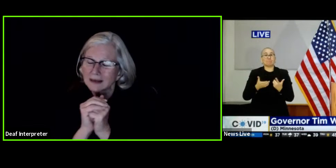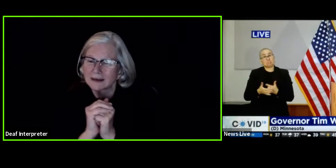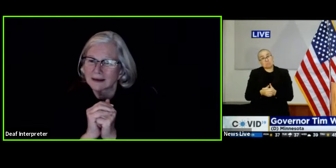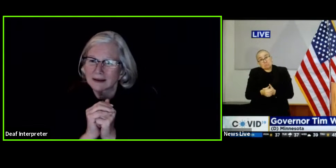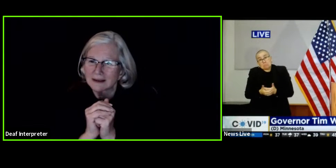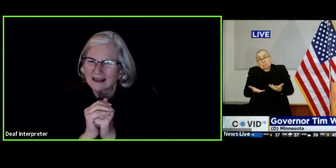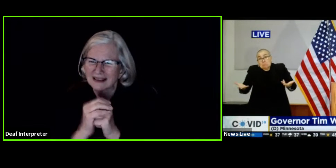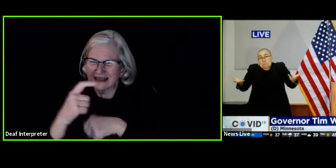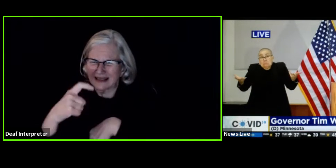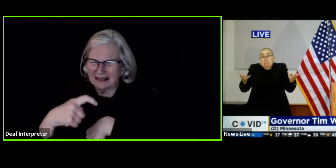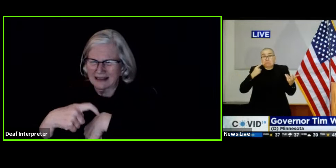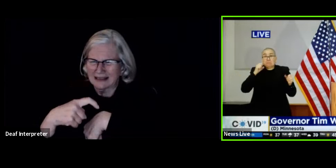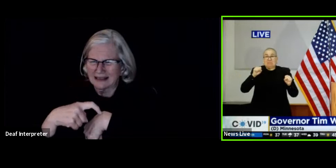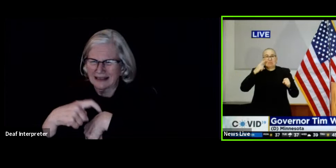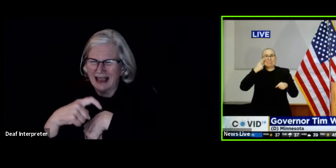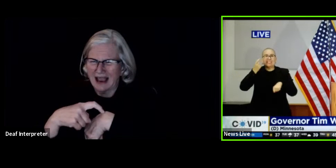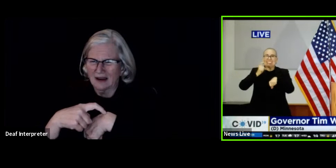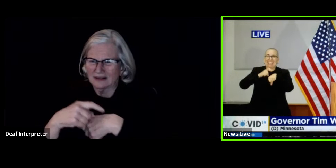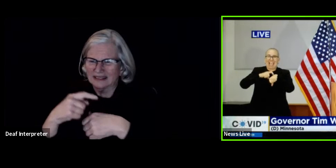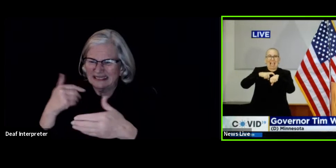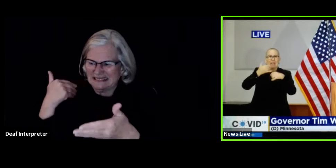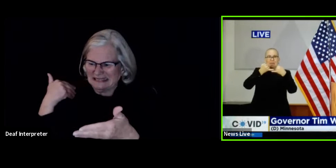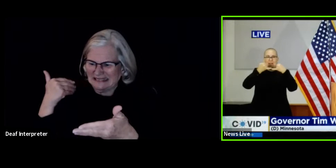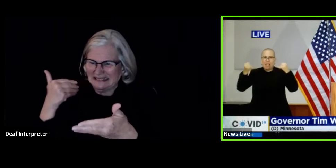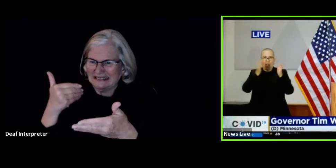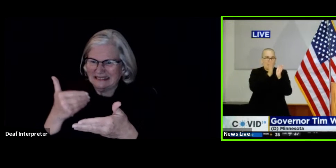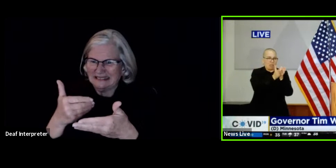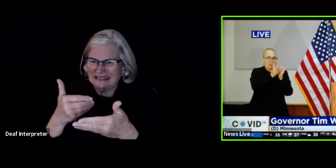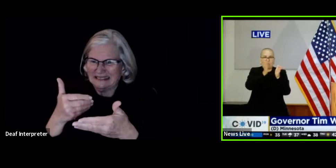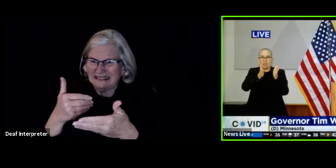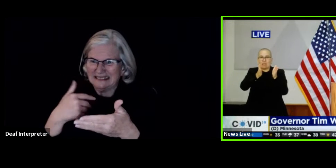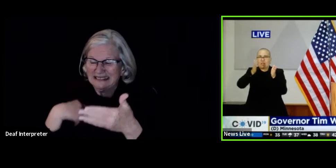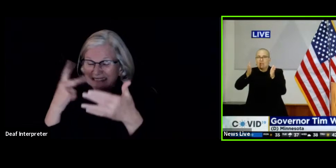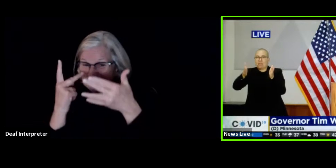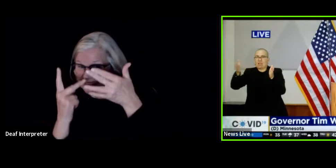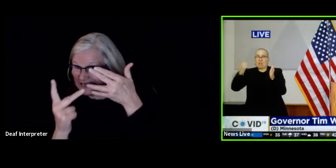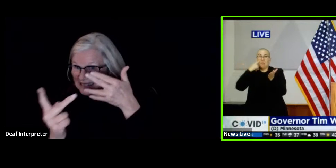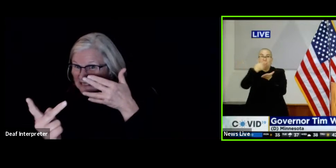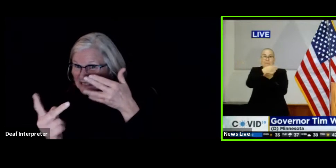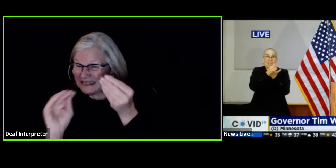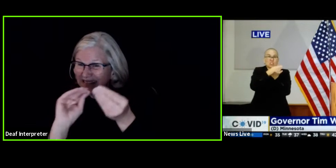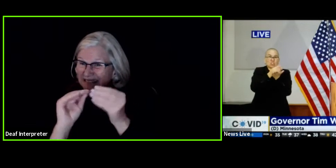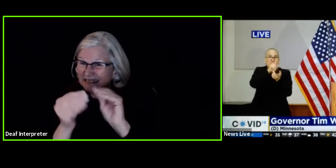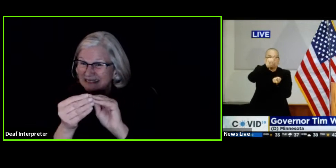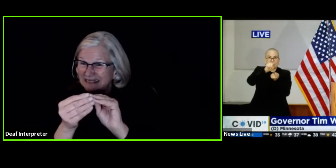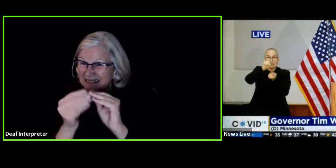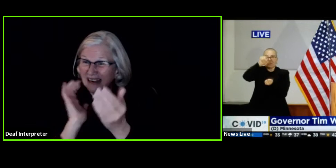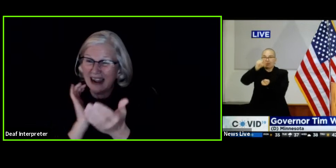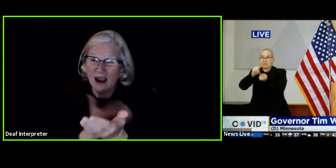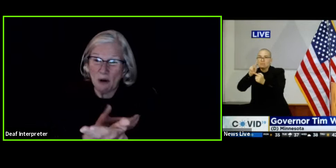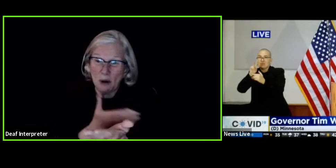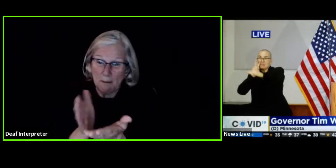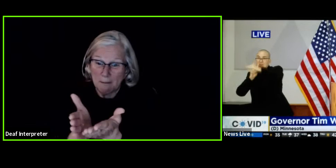TIMING OF US COMING UP AGAINST SOME OF OUR BUDGET NUMBERS, OUR FORECAST NUMBERS, OUR REVENUE NUMBERS, WORKS OUT